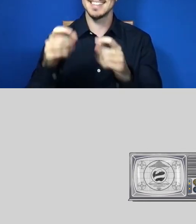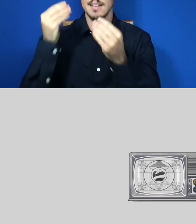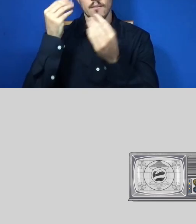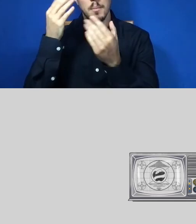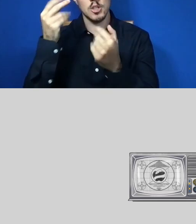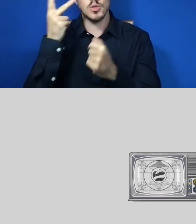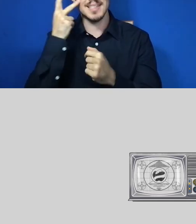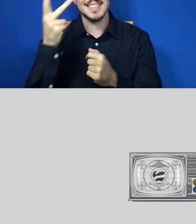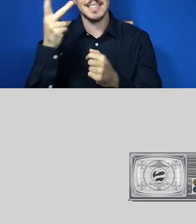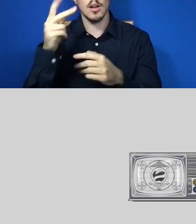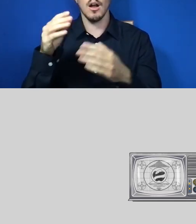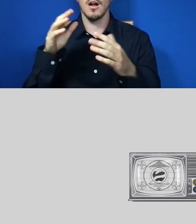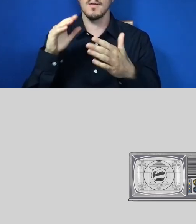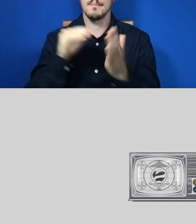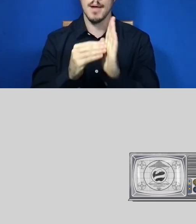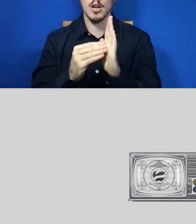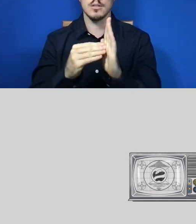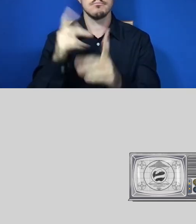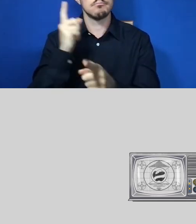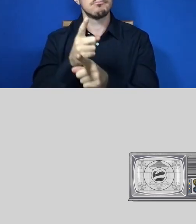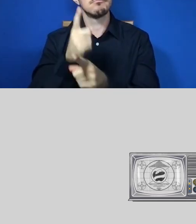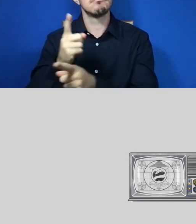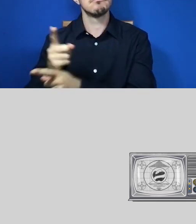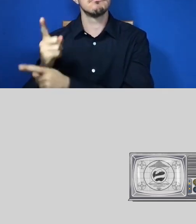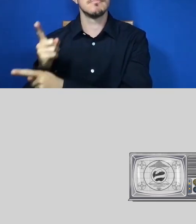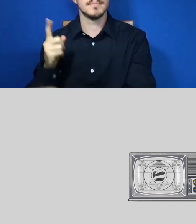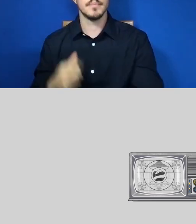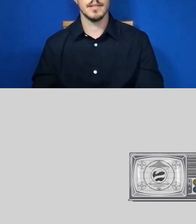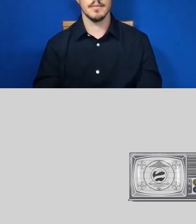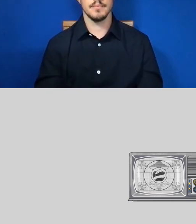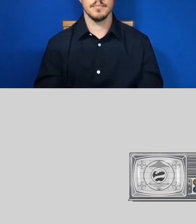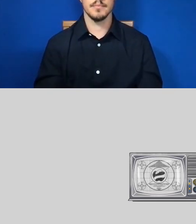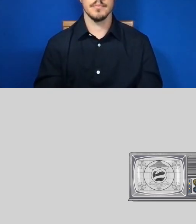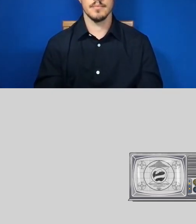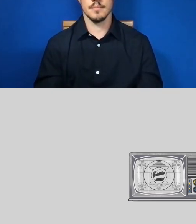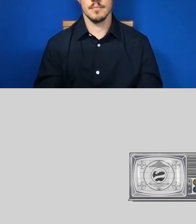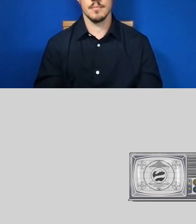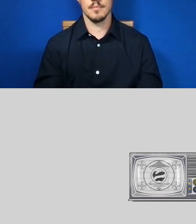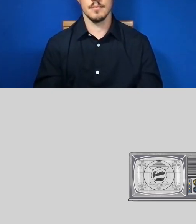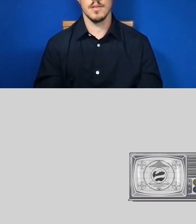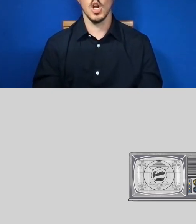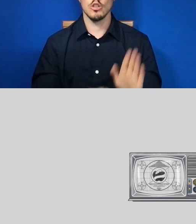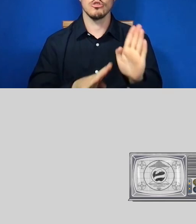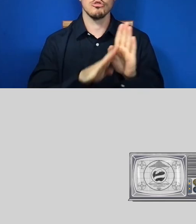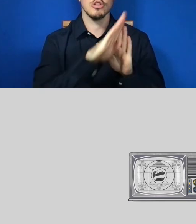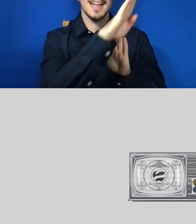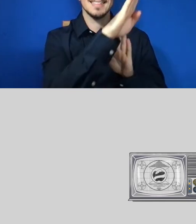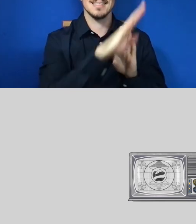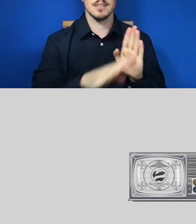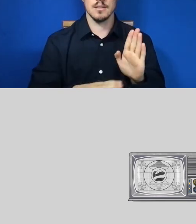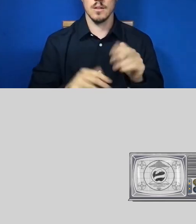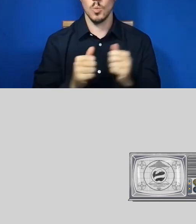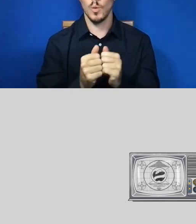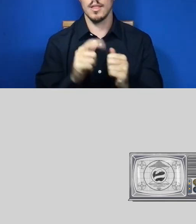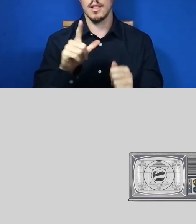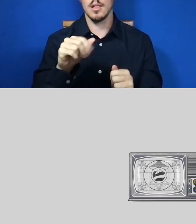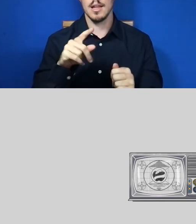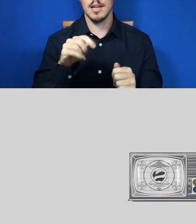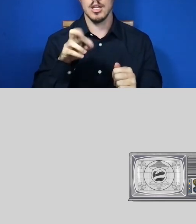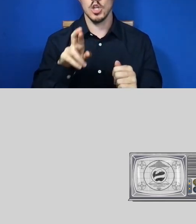you can see that our model is getting it correct as our trend of going up in linear fashion